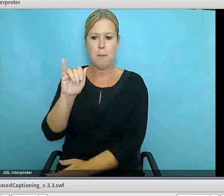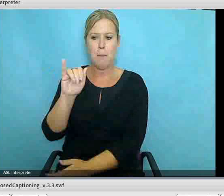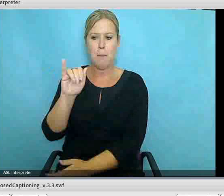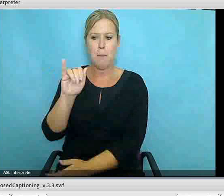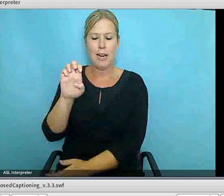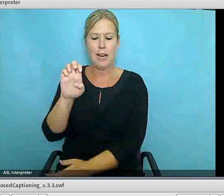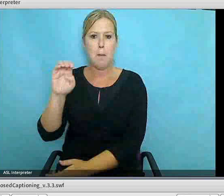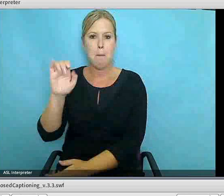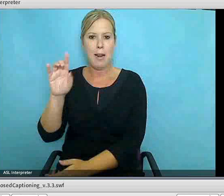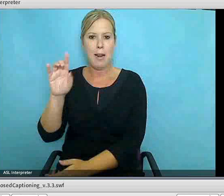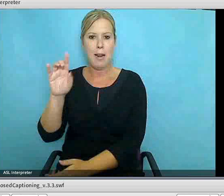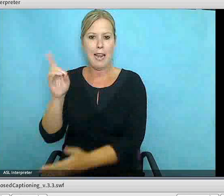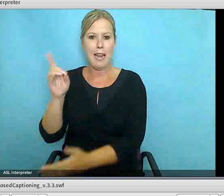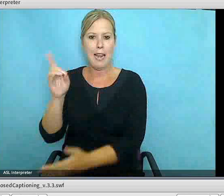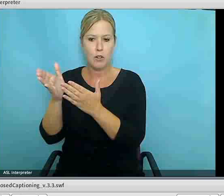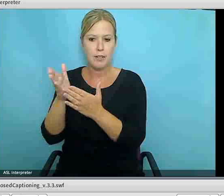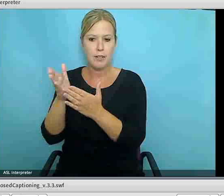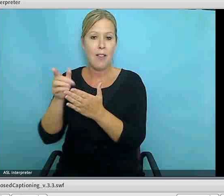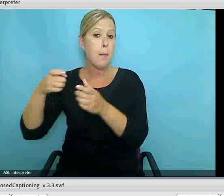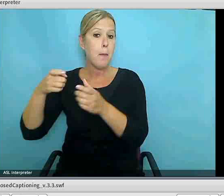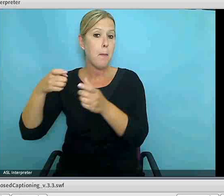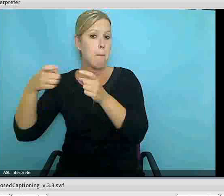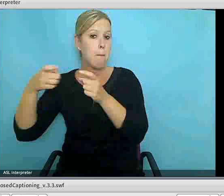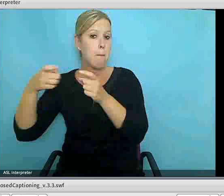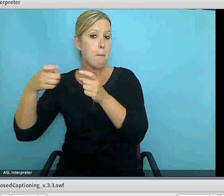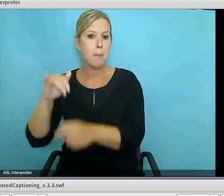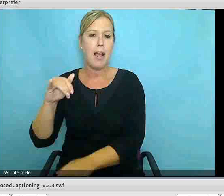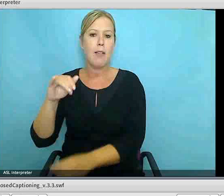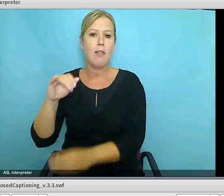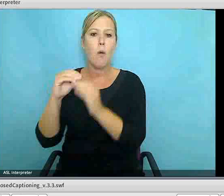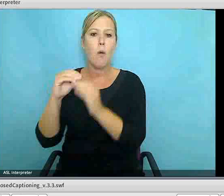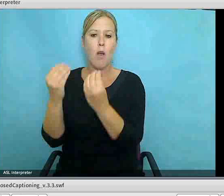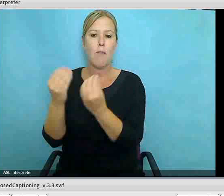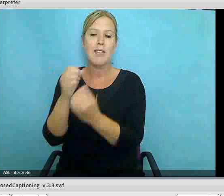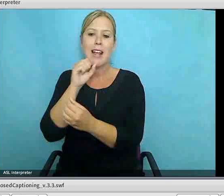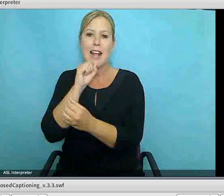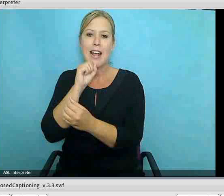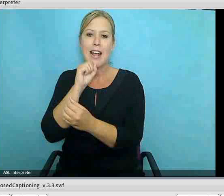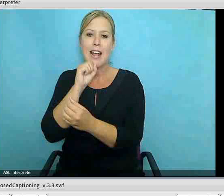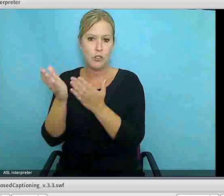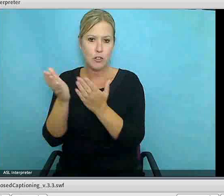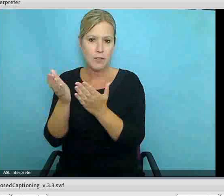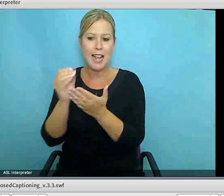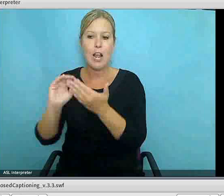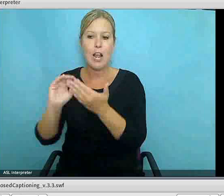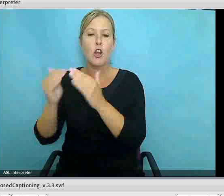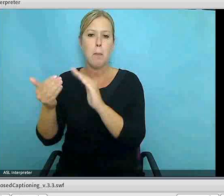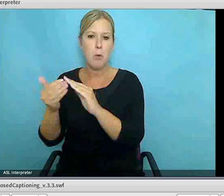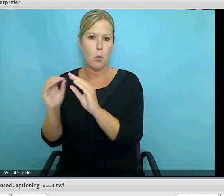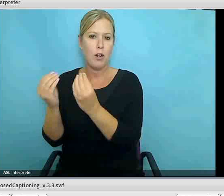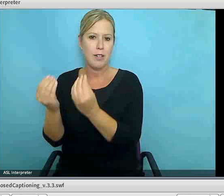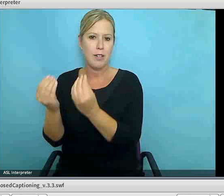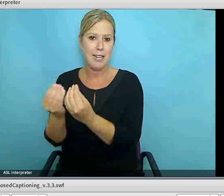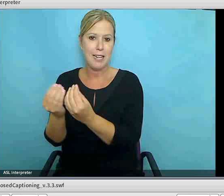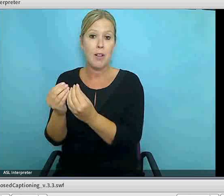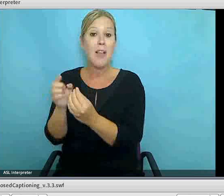Office of Elder Affairs in coordination with community organizations, and they've been around since 1993.